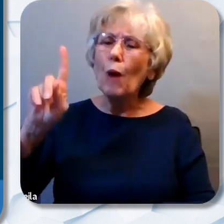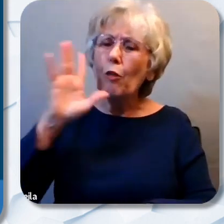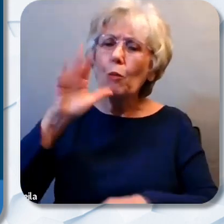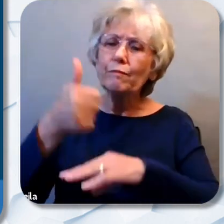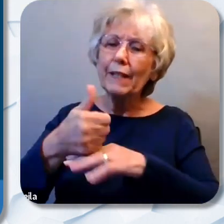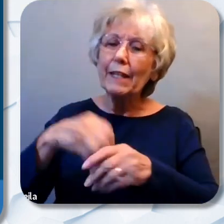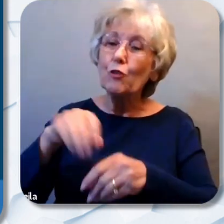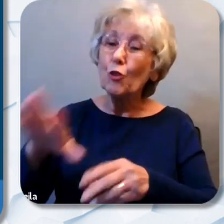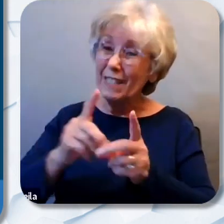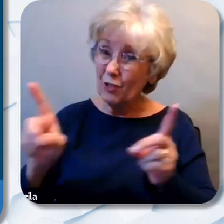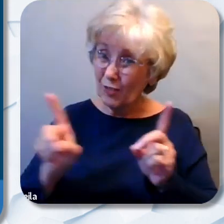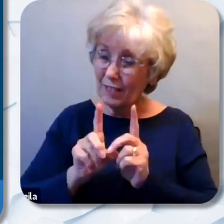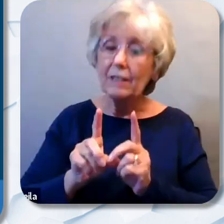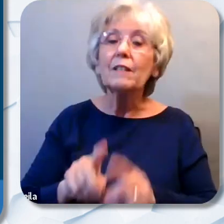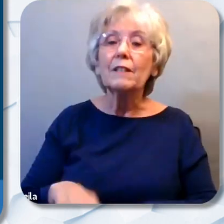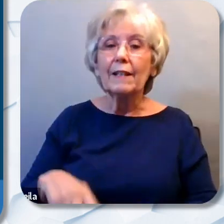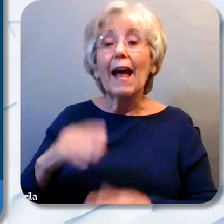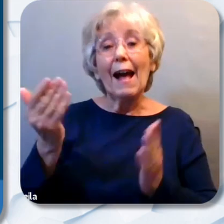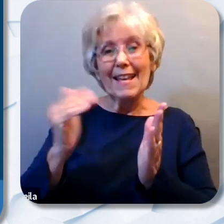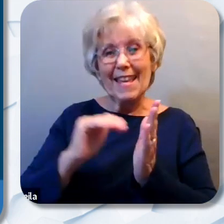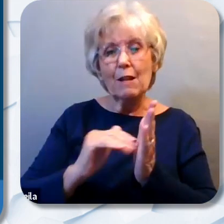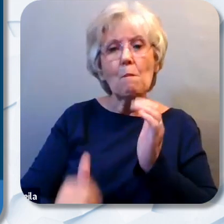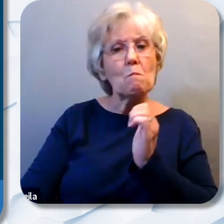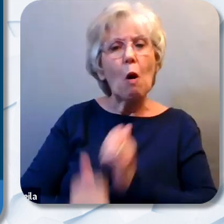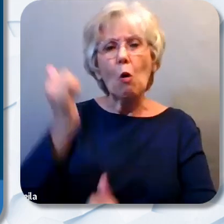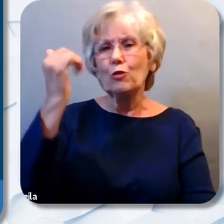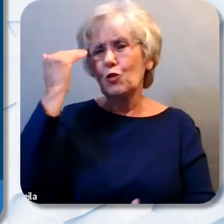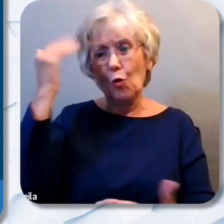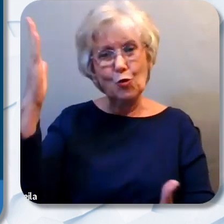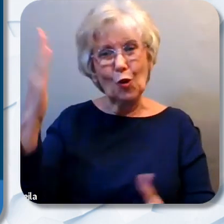Once again, that there's a majority who don't know yet you're just starting this planning